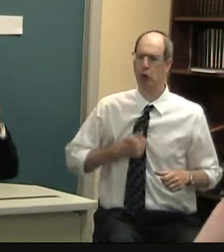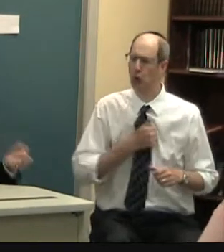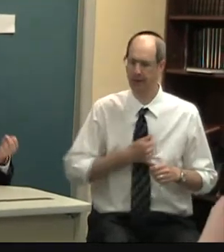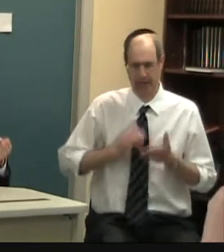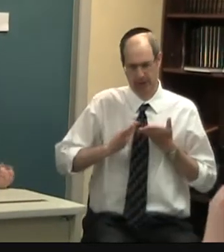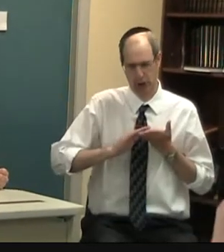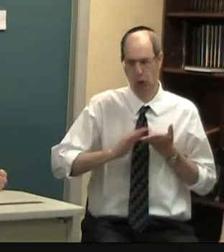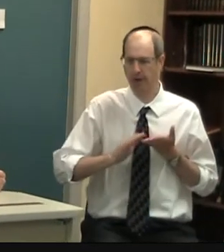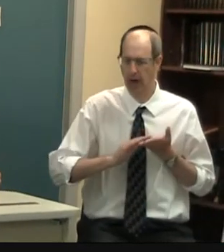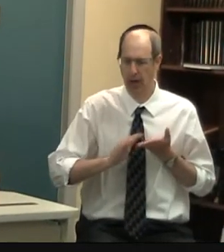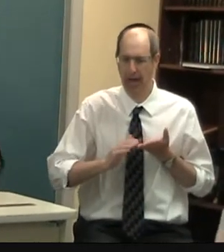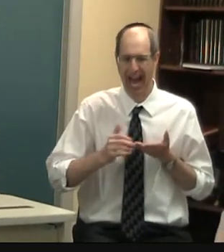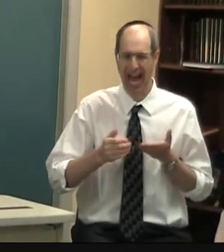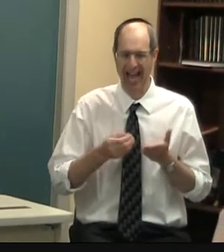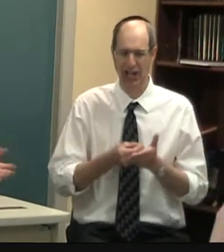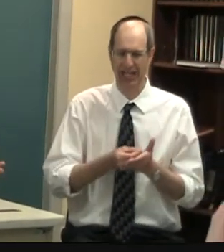tremendous stunt like this and marry of